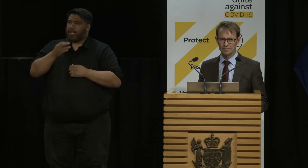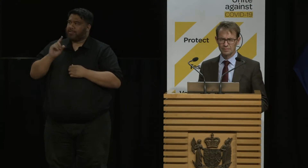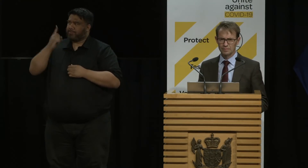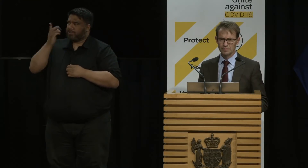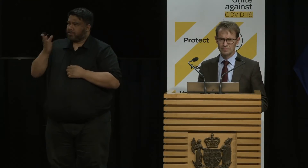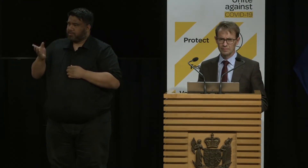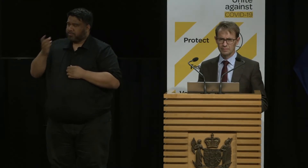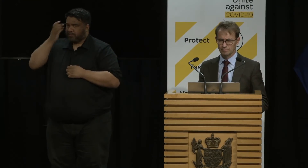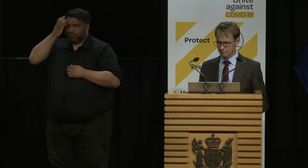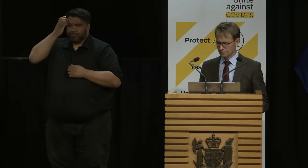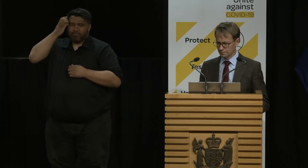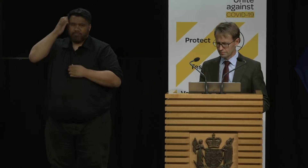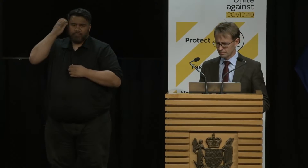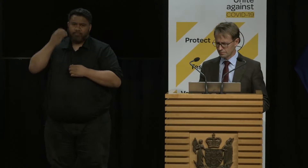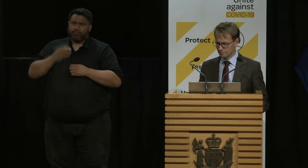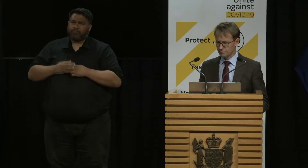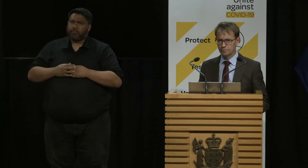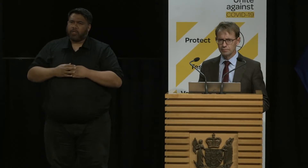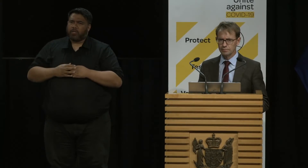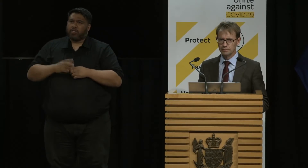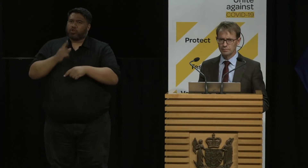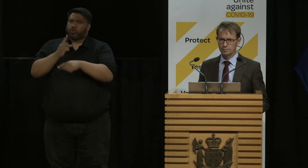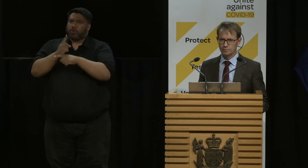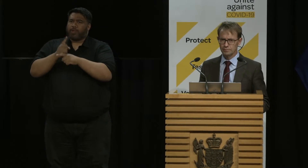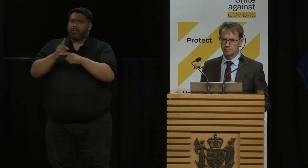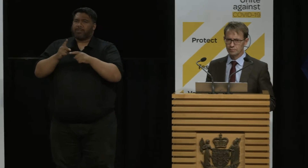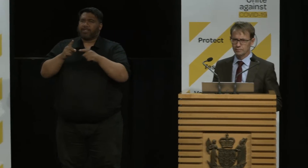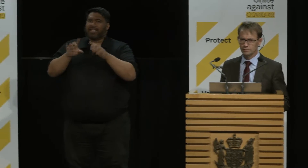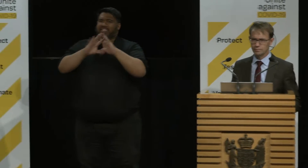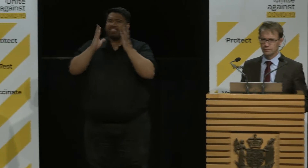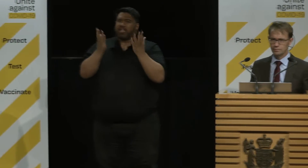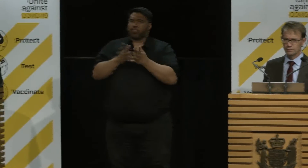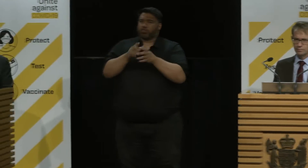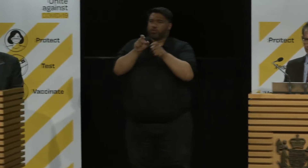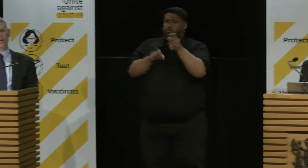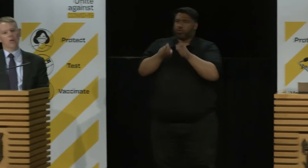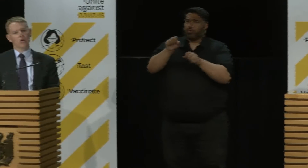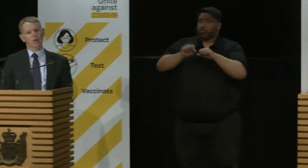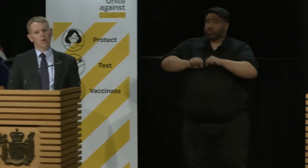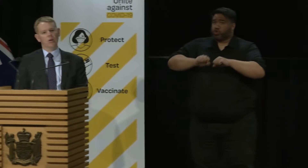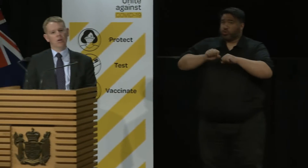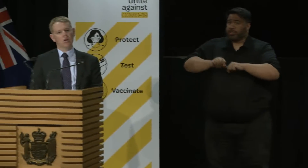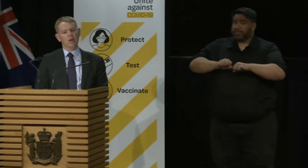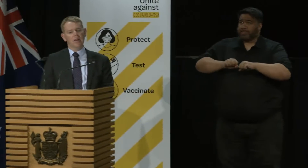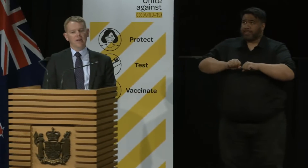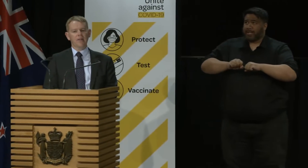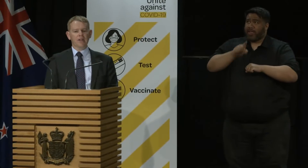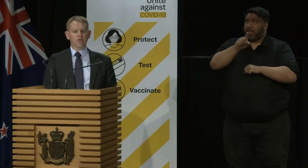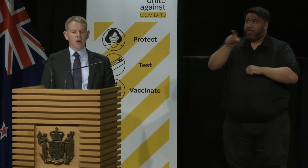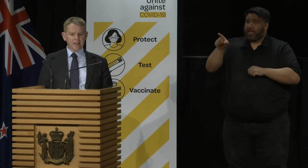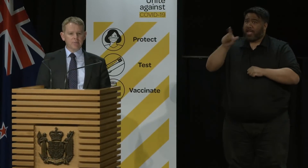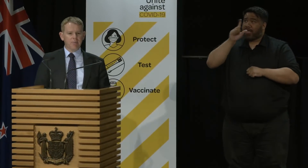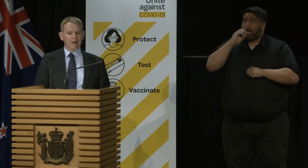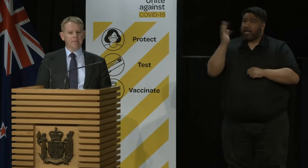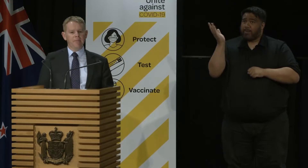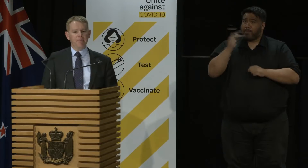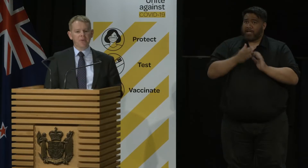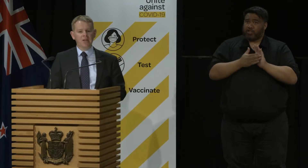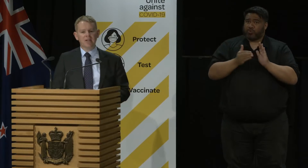I will come back to you on that. Under these changes, does that effectively mean